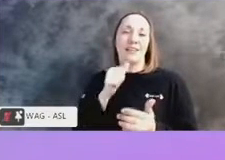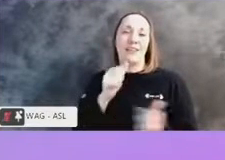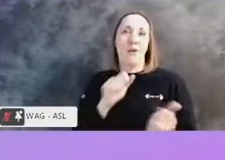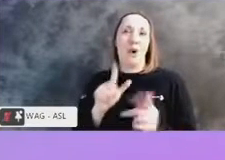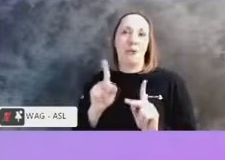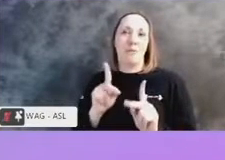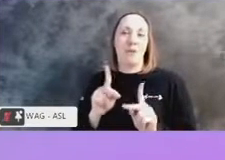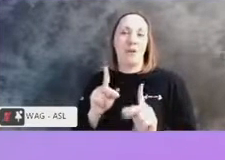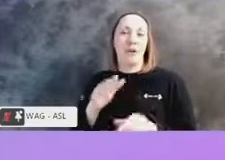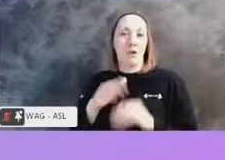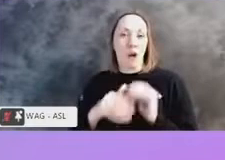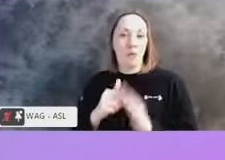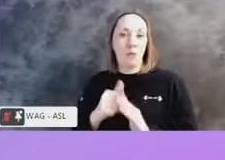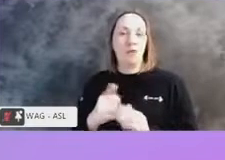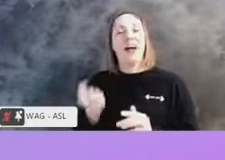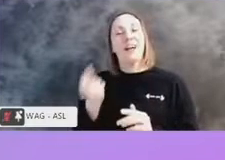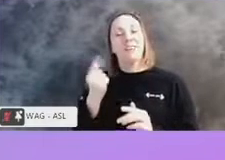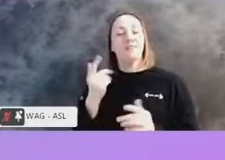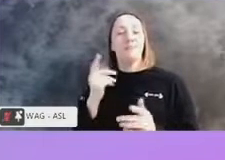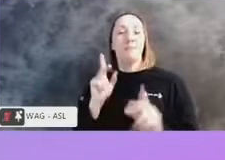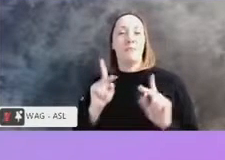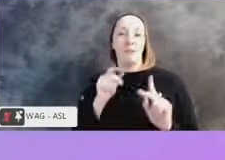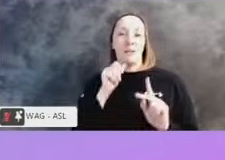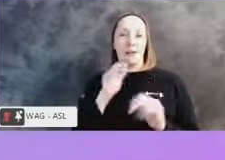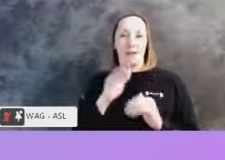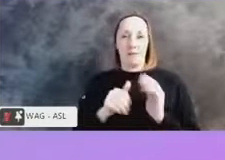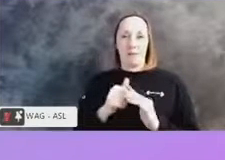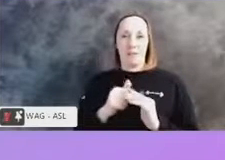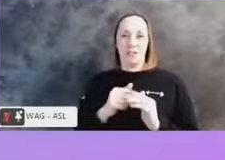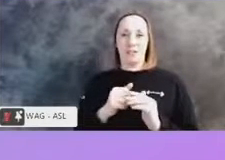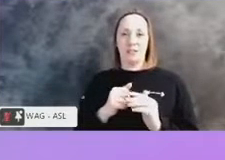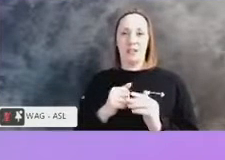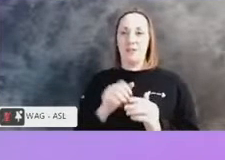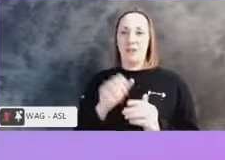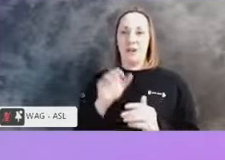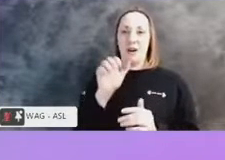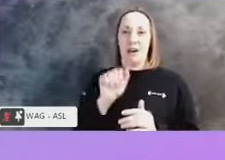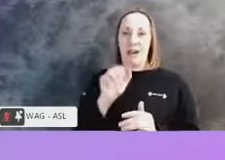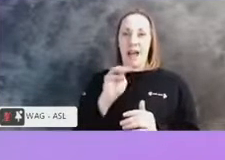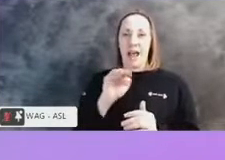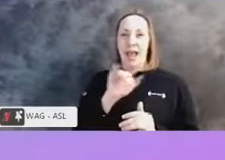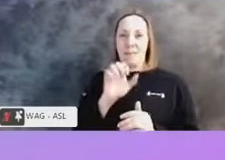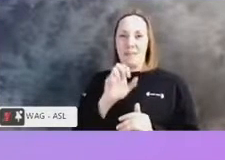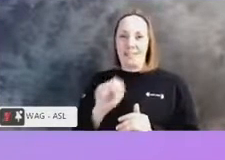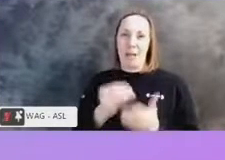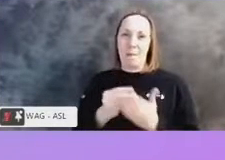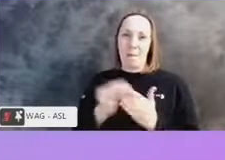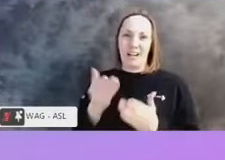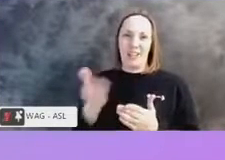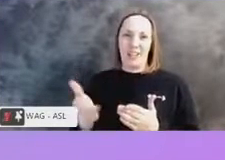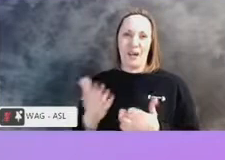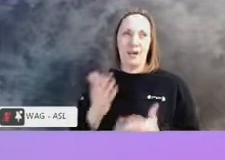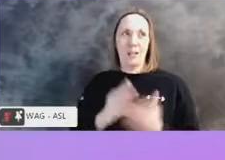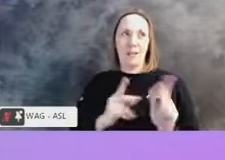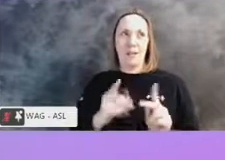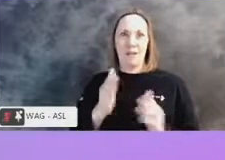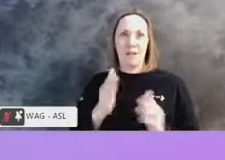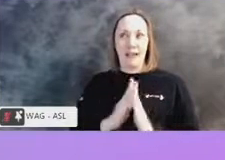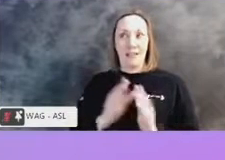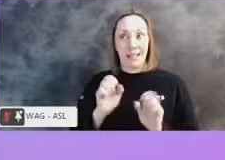lot of these resources are there here I acknowledge that everyone's comfortable with that. I acknowledge that not